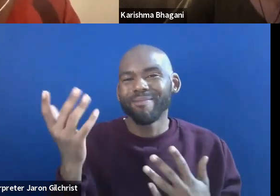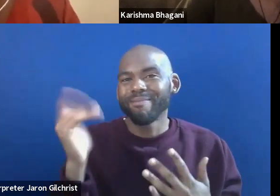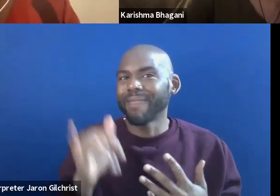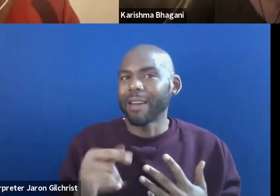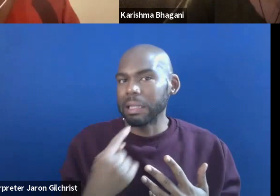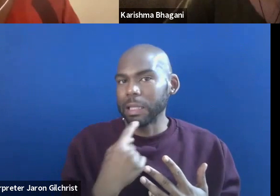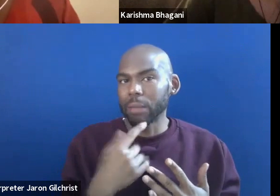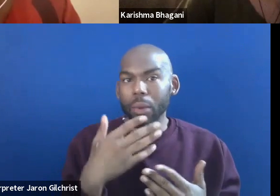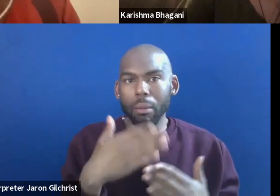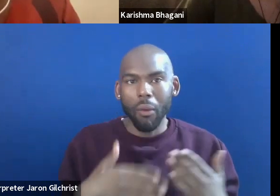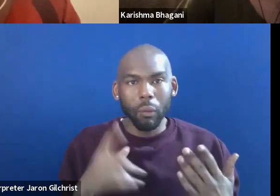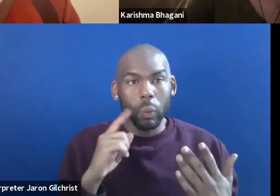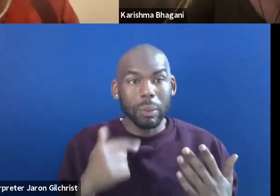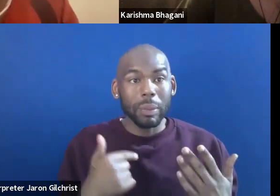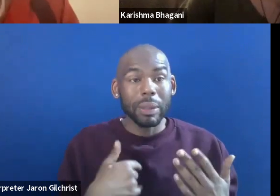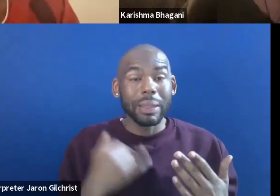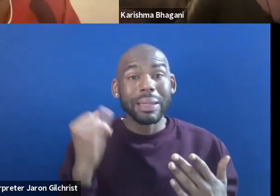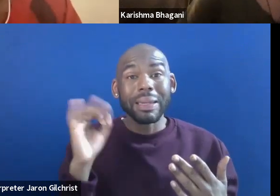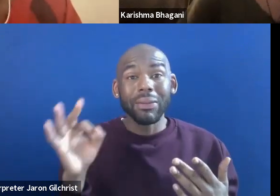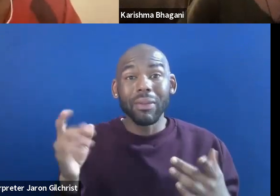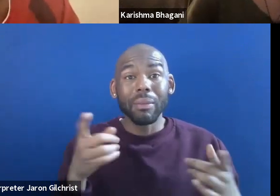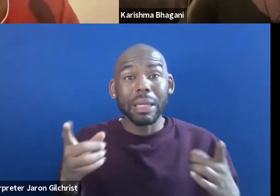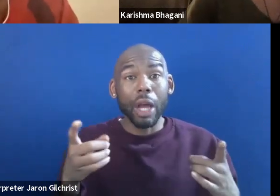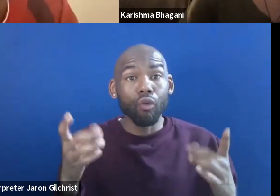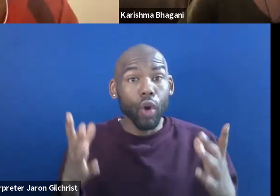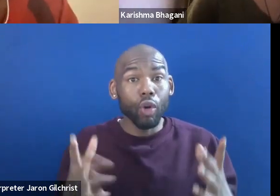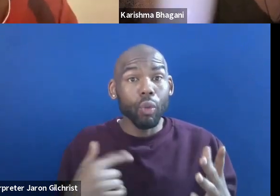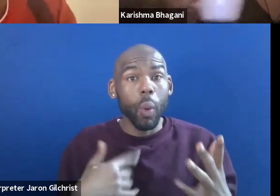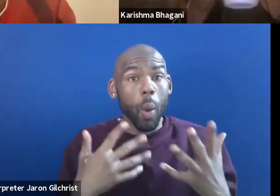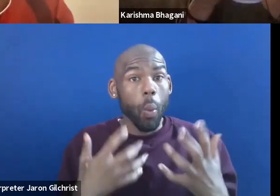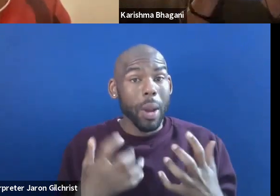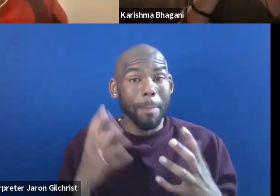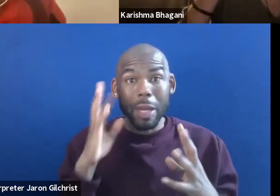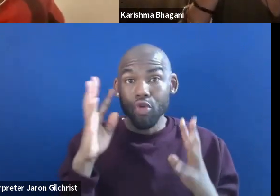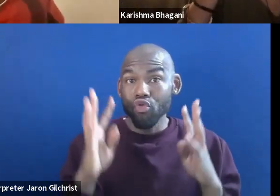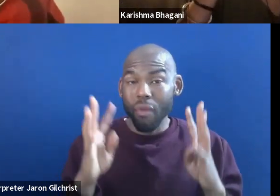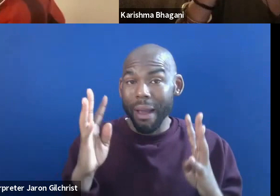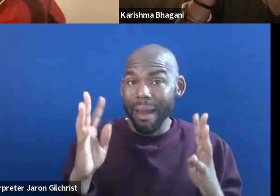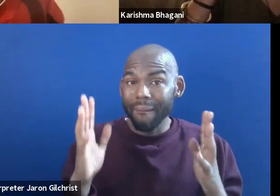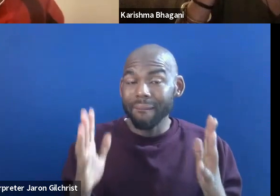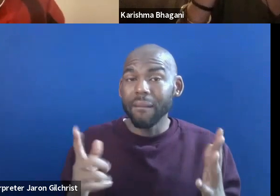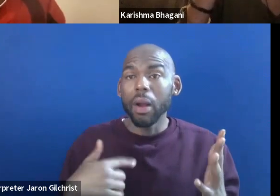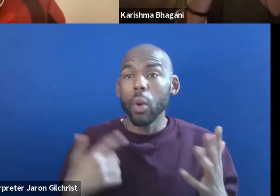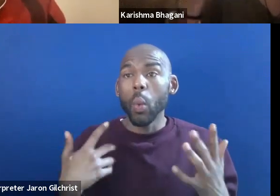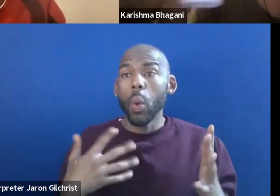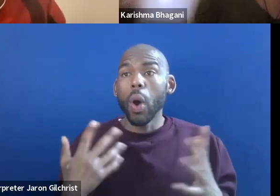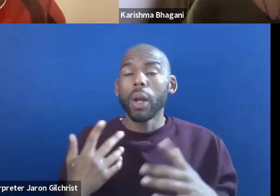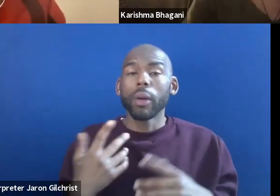Because if I'm a director I want to be a creative I don't also want to produce, you know especially with such a production.